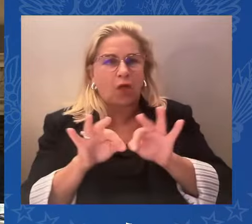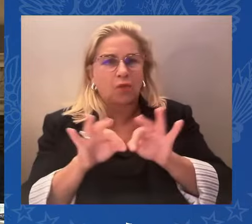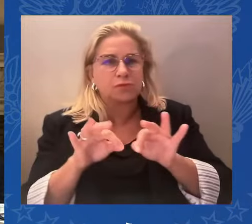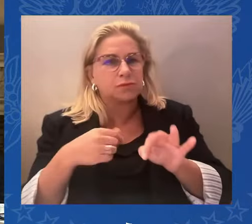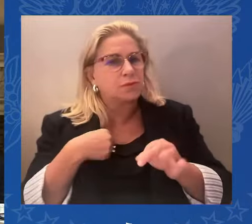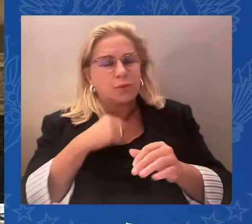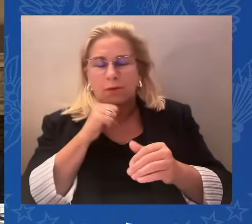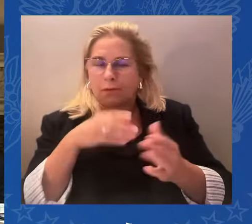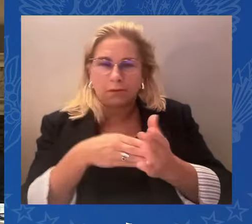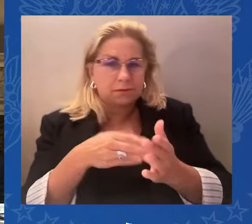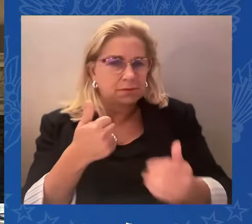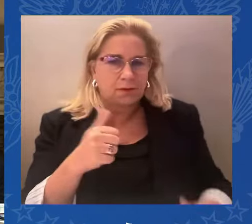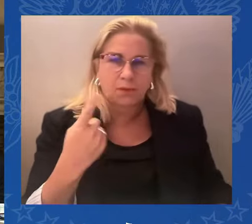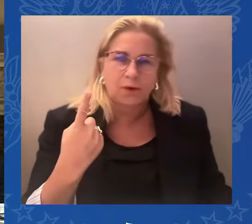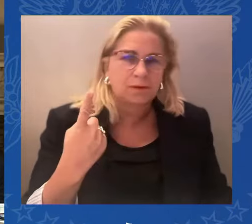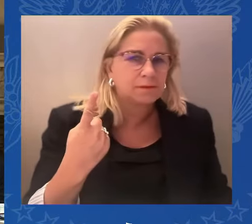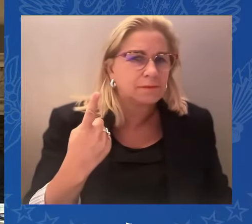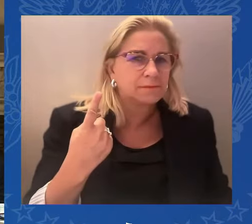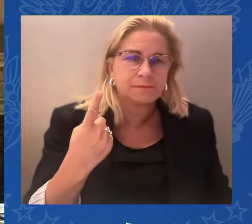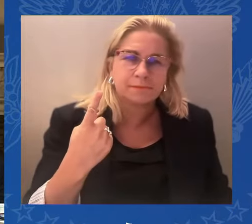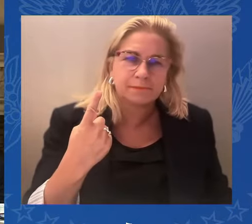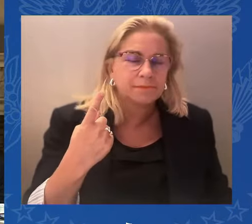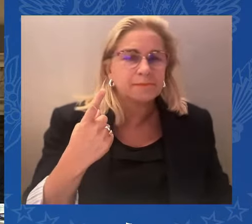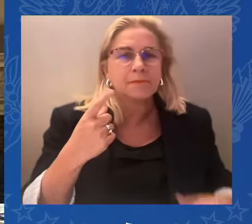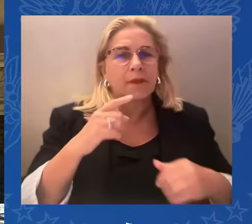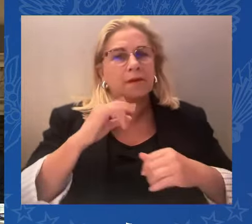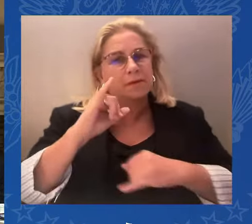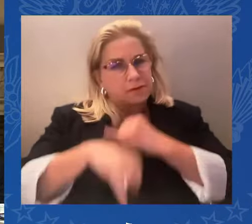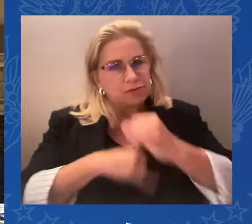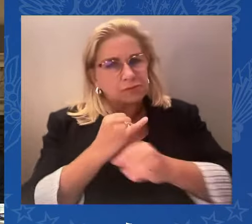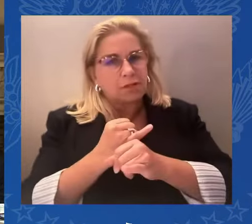respect for sovereignty and territorial integrity,